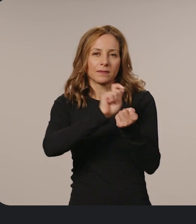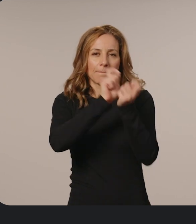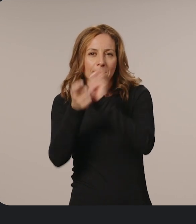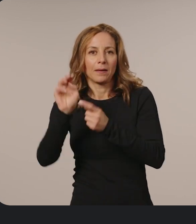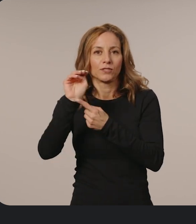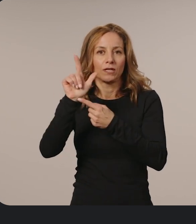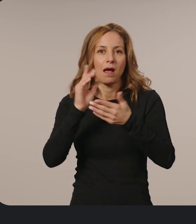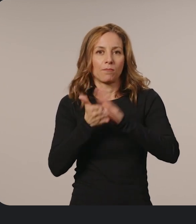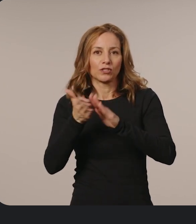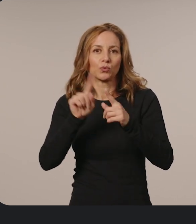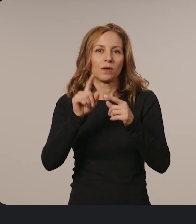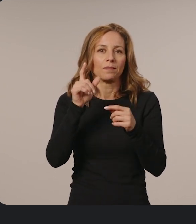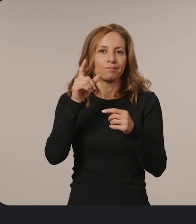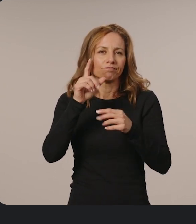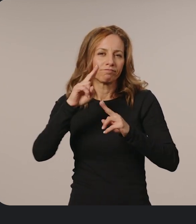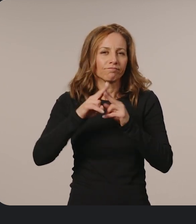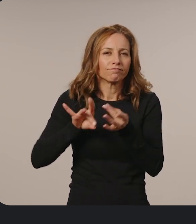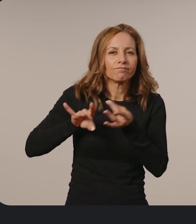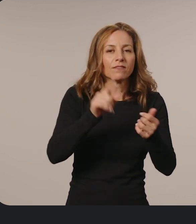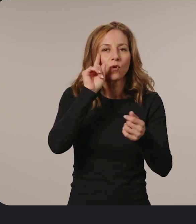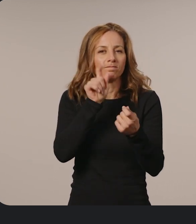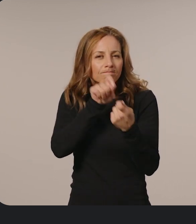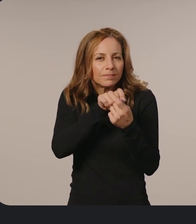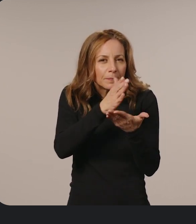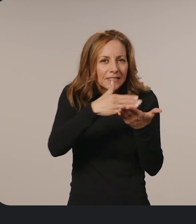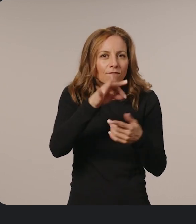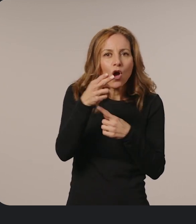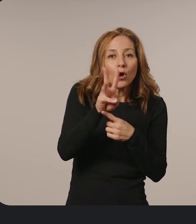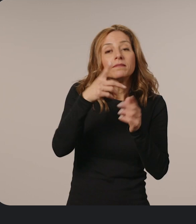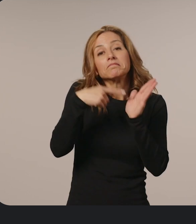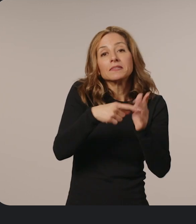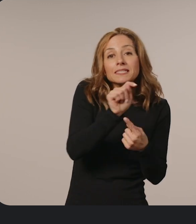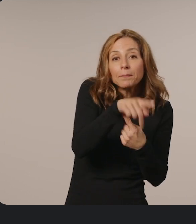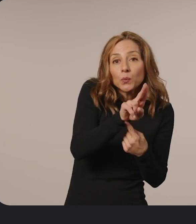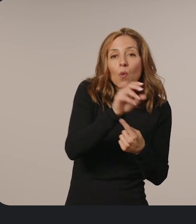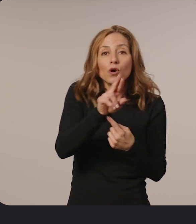operations to optimize them for a particular piece of hardware, such as TPU or GPU.